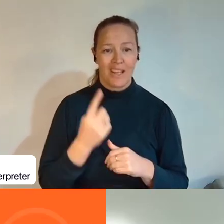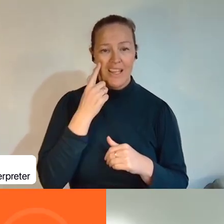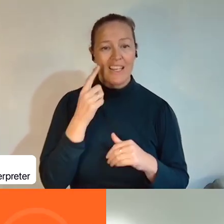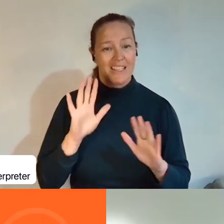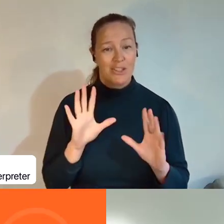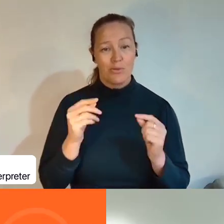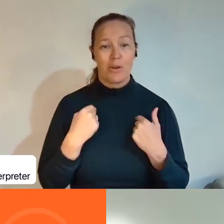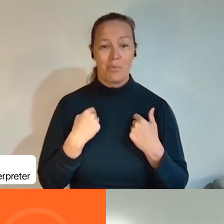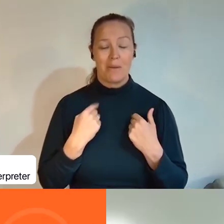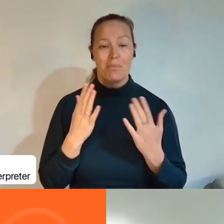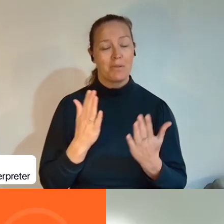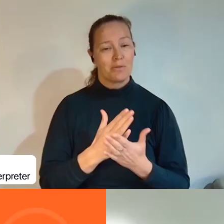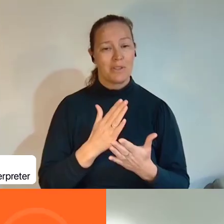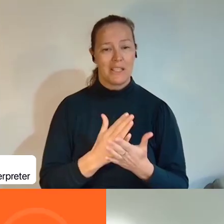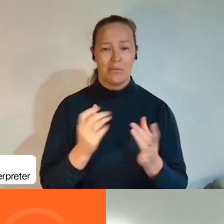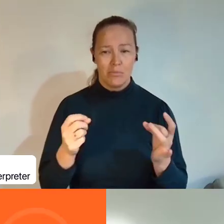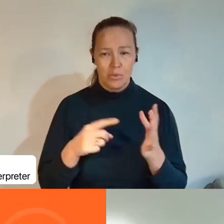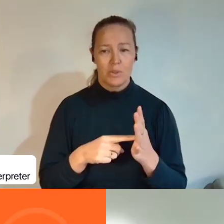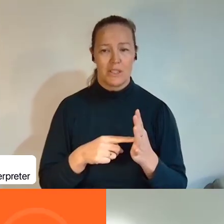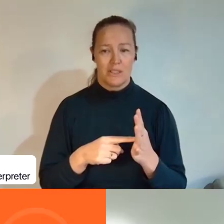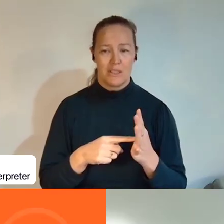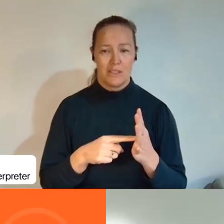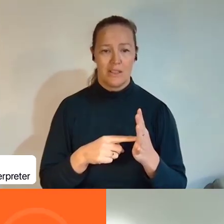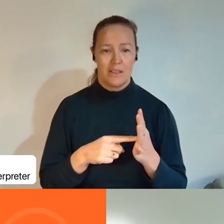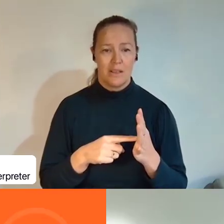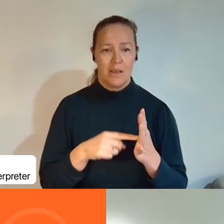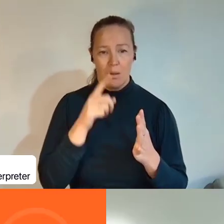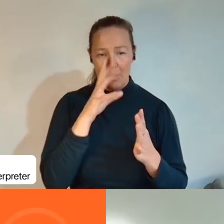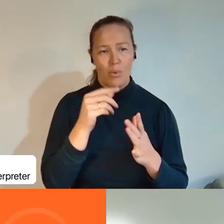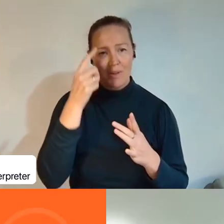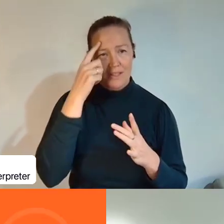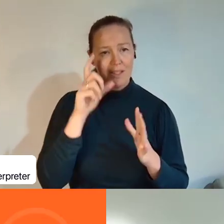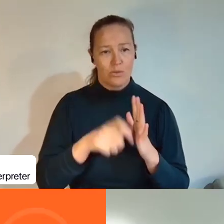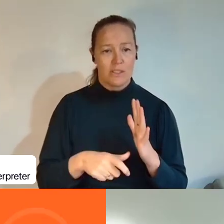you know, it's really important that people with intellectual disabilities with the right help and